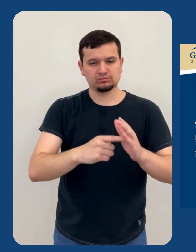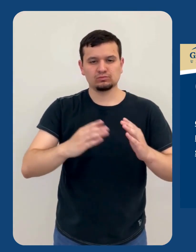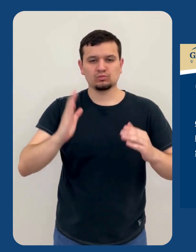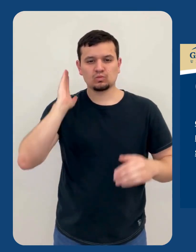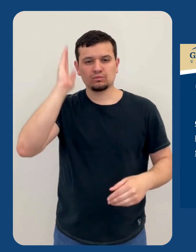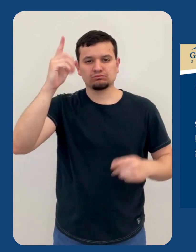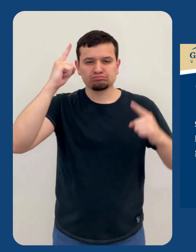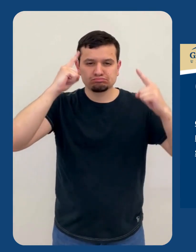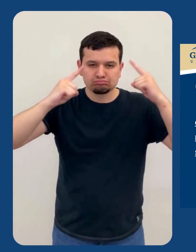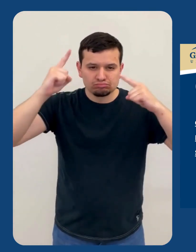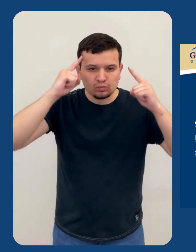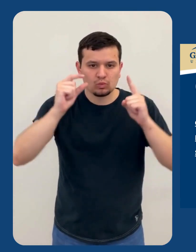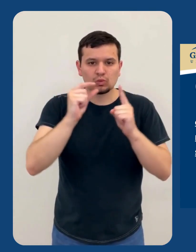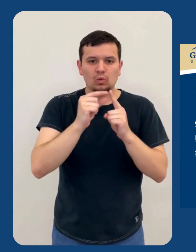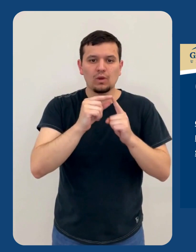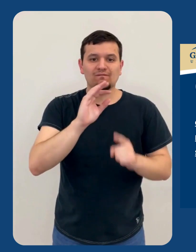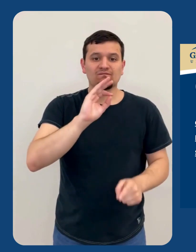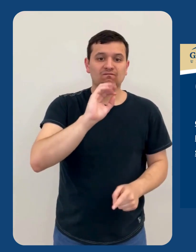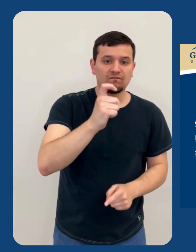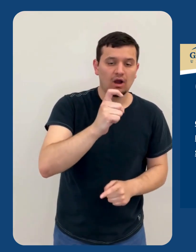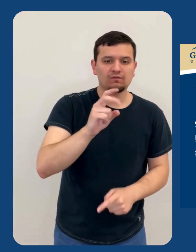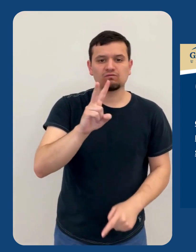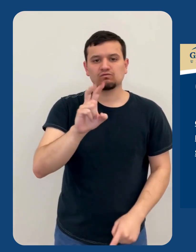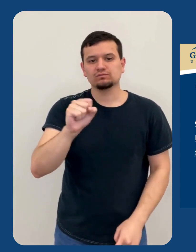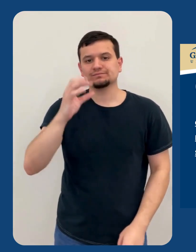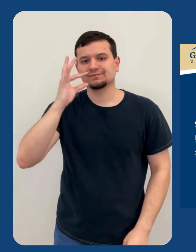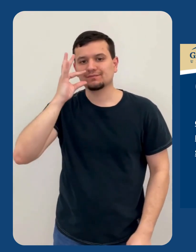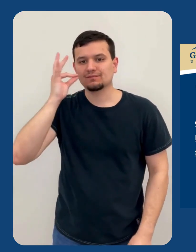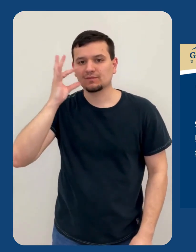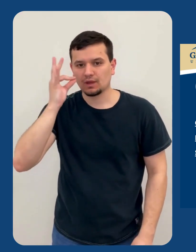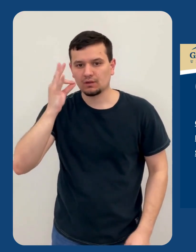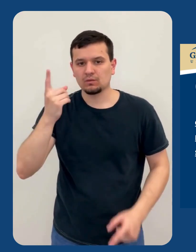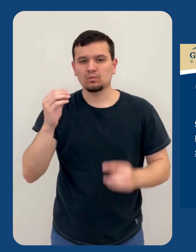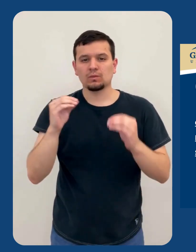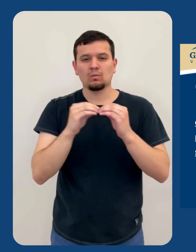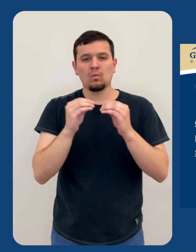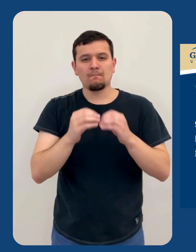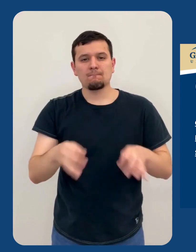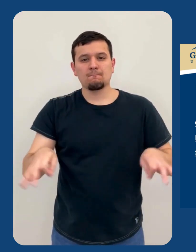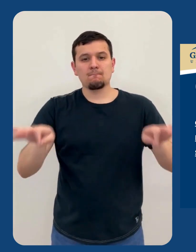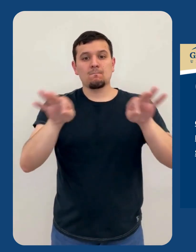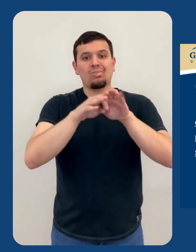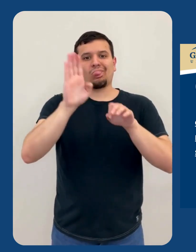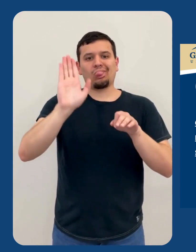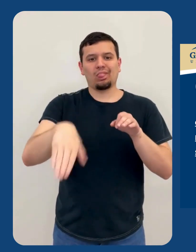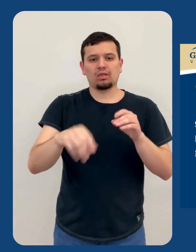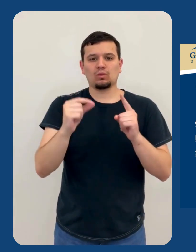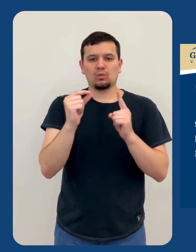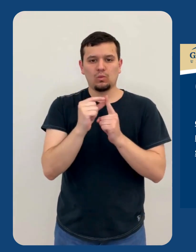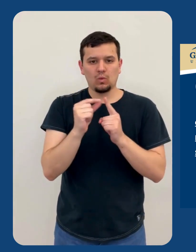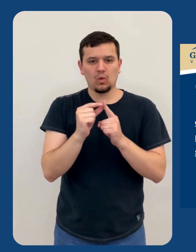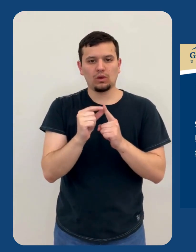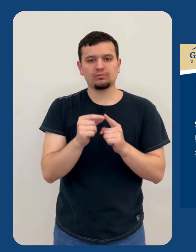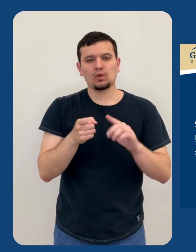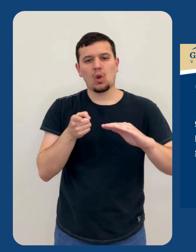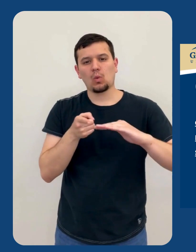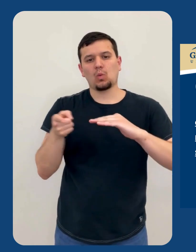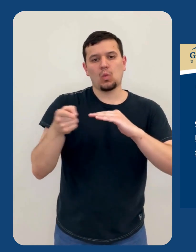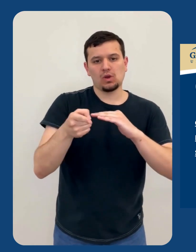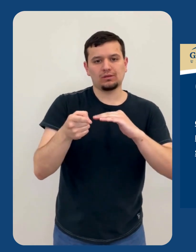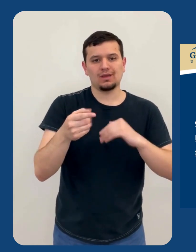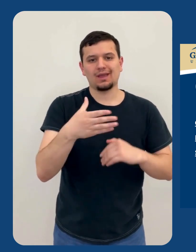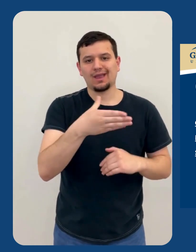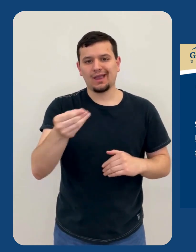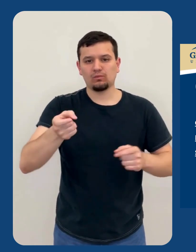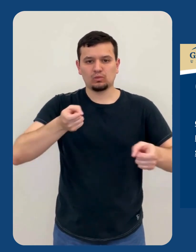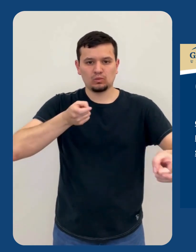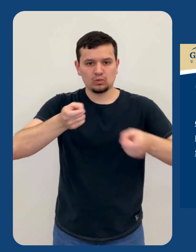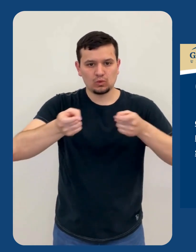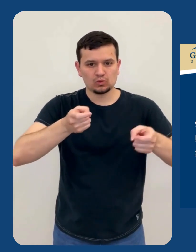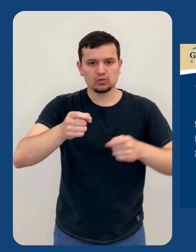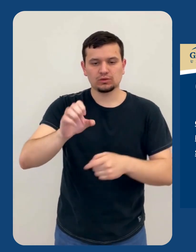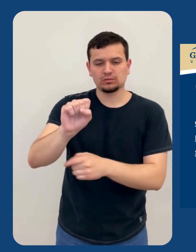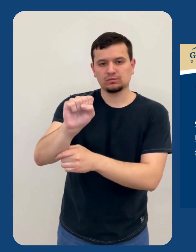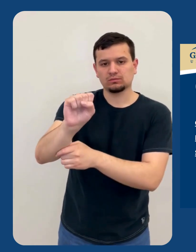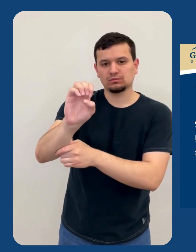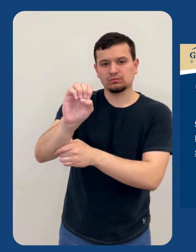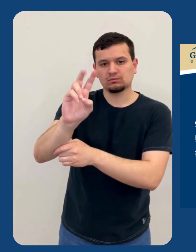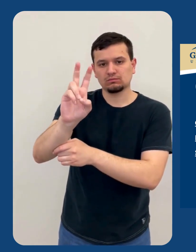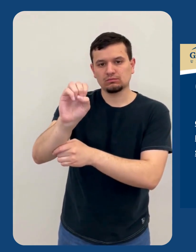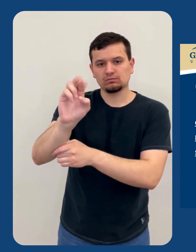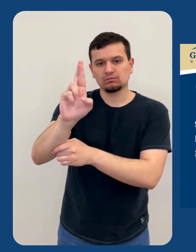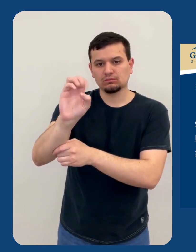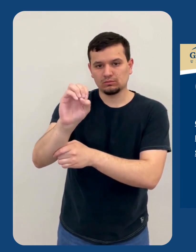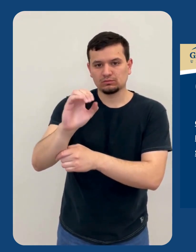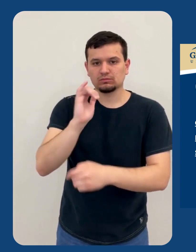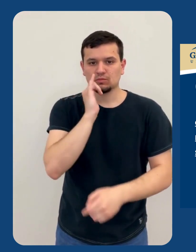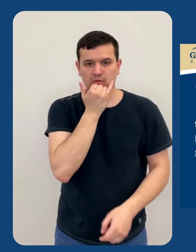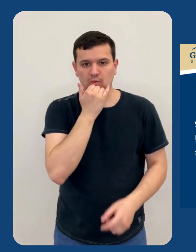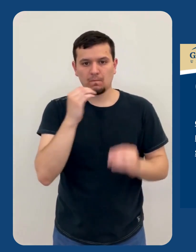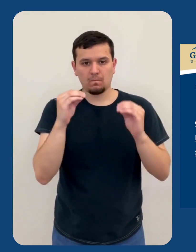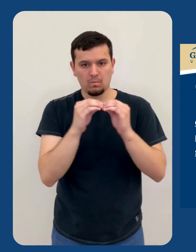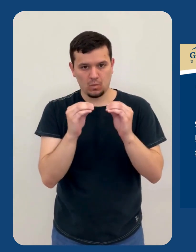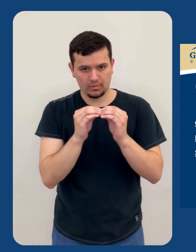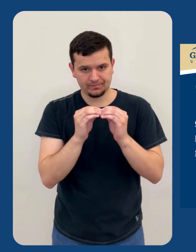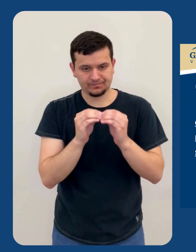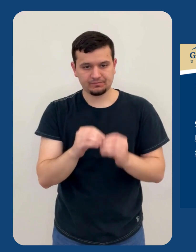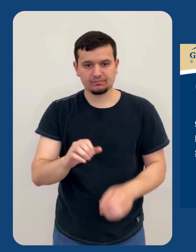It will consider the word “fox” vs “cat” to be more important than the word “across” and penalize the severe error more.